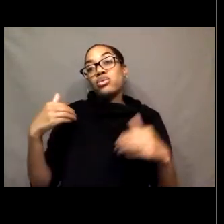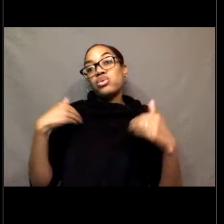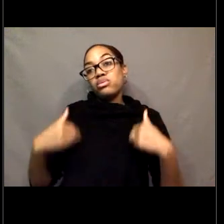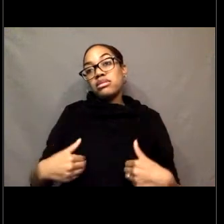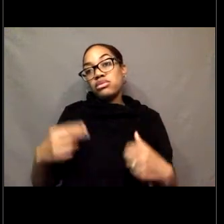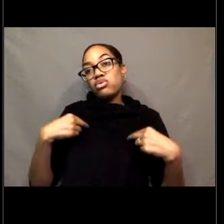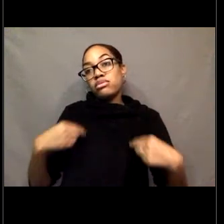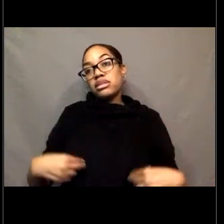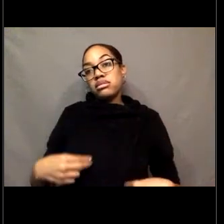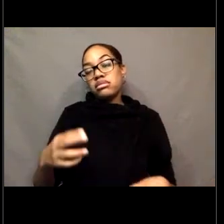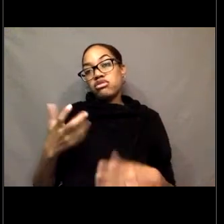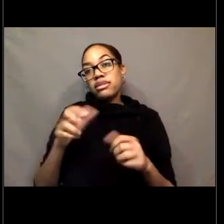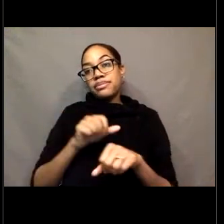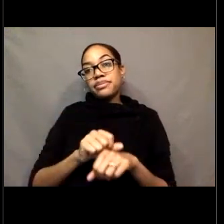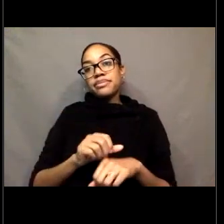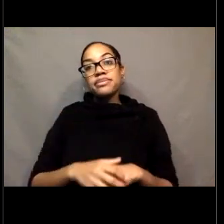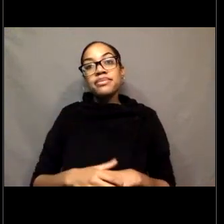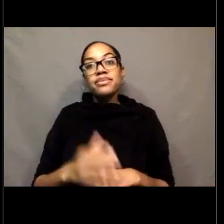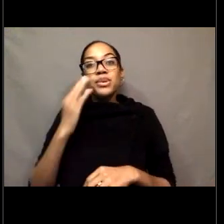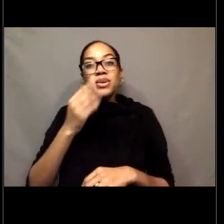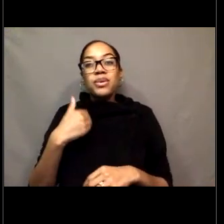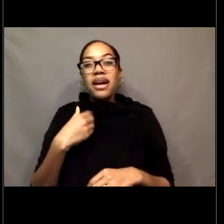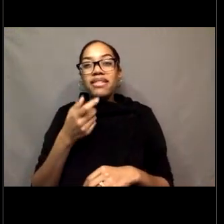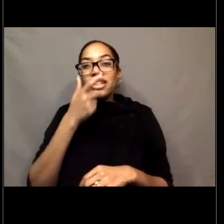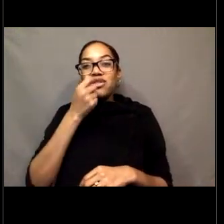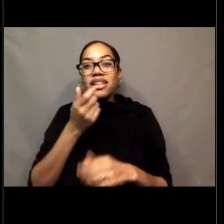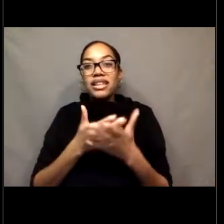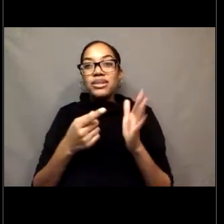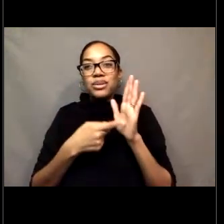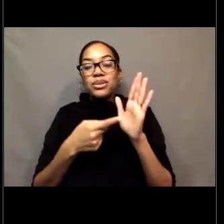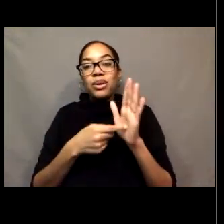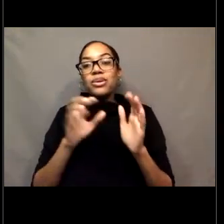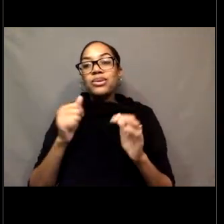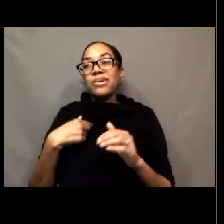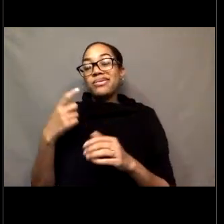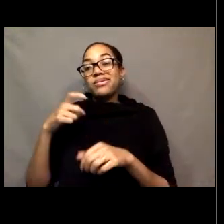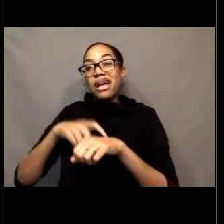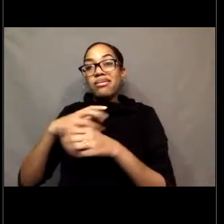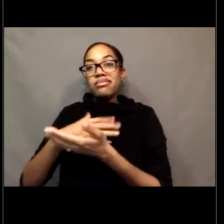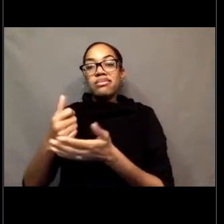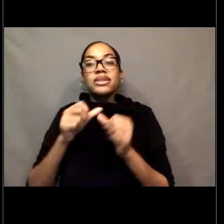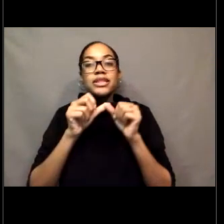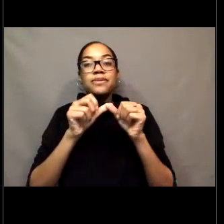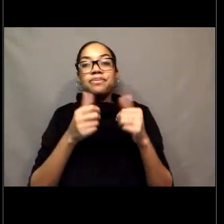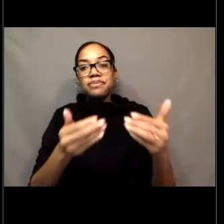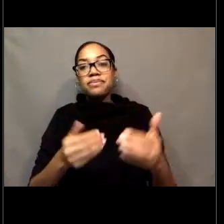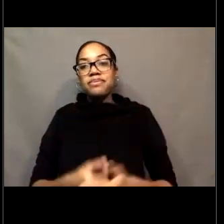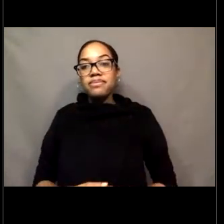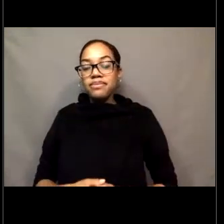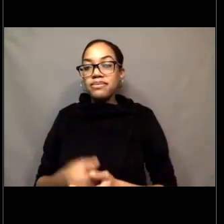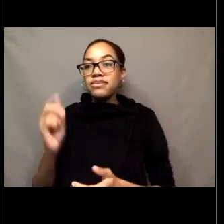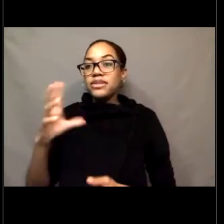[Grace] Excellent. All right. I know you have some really interesting things to show us. So in the interest of time, I'm going to let you keep going. Okay, great.